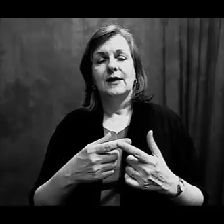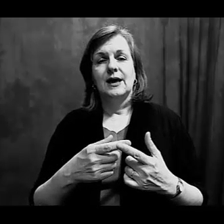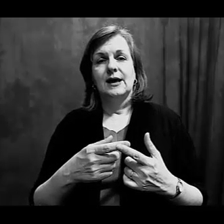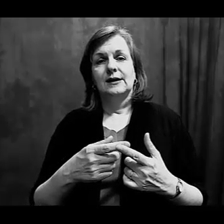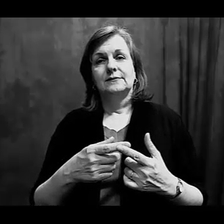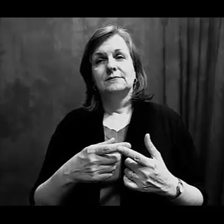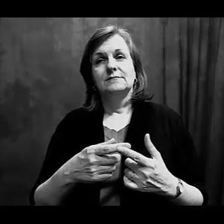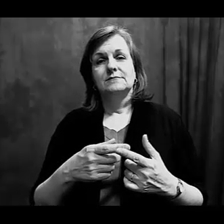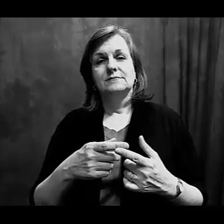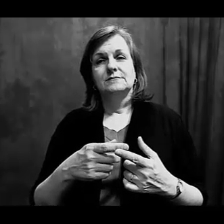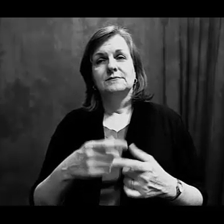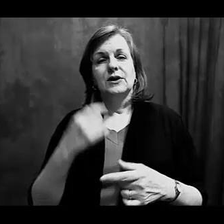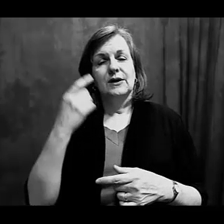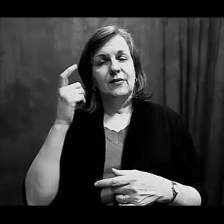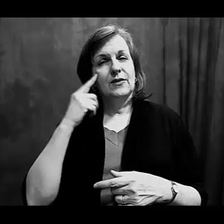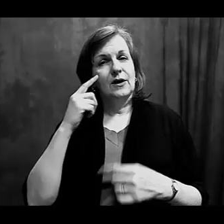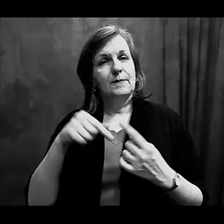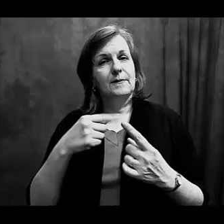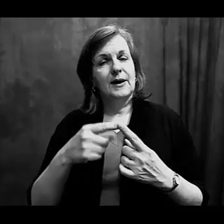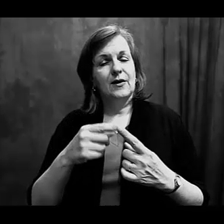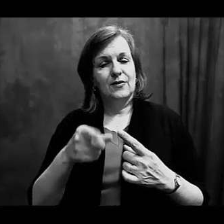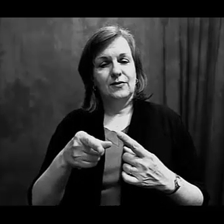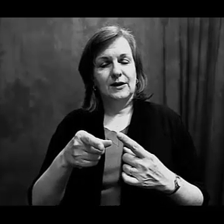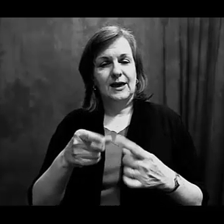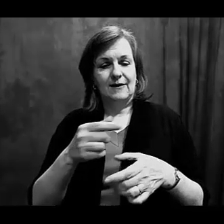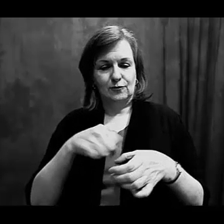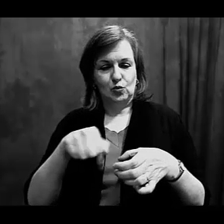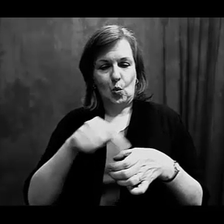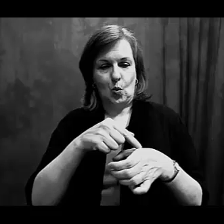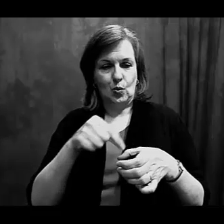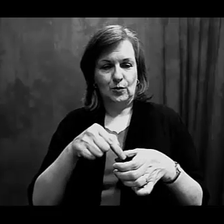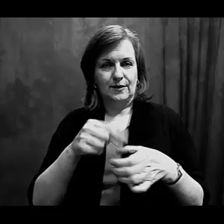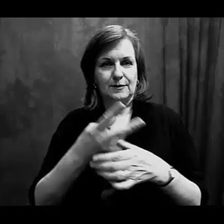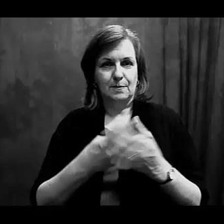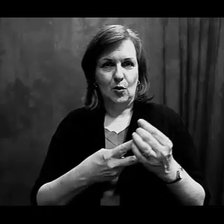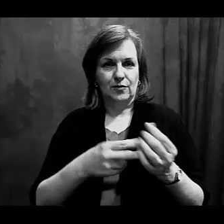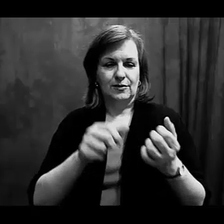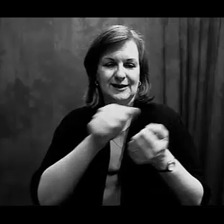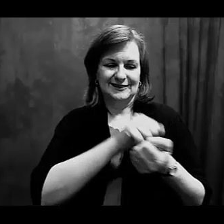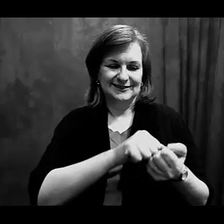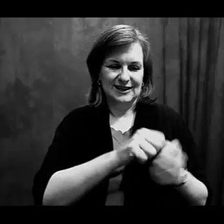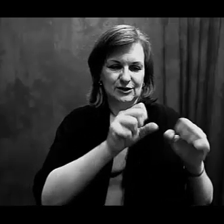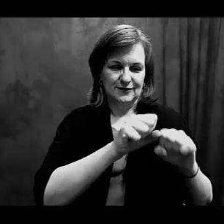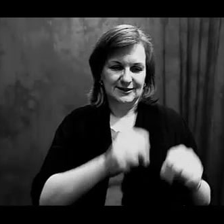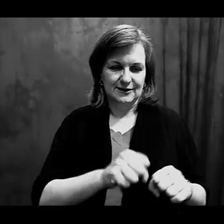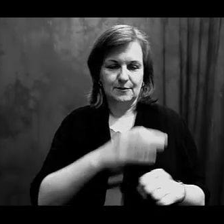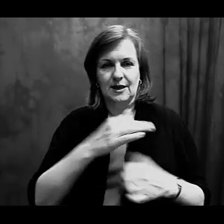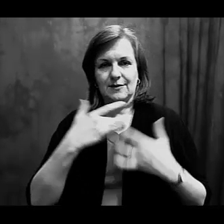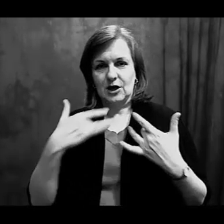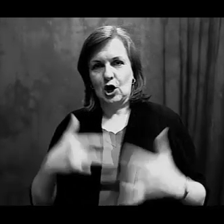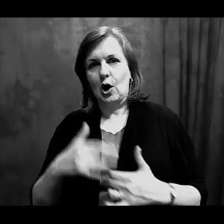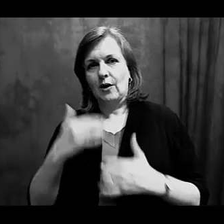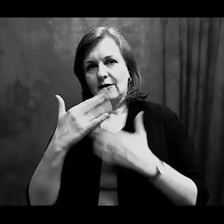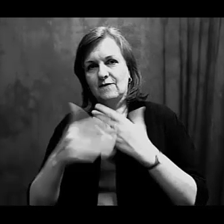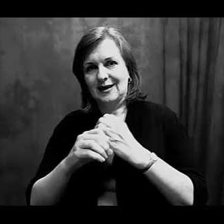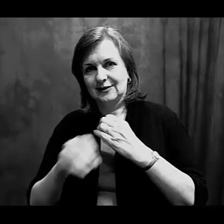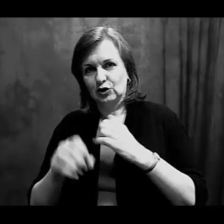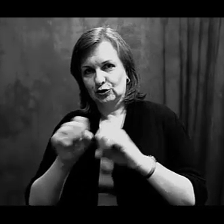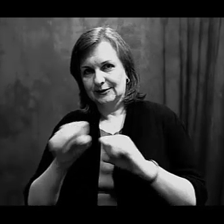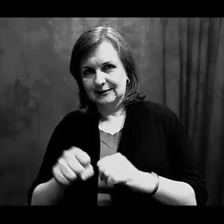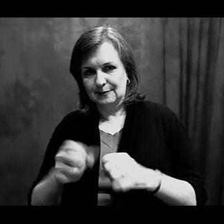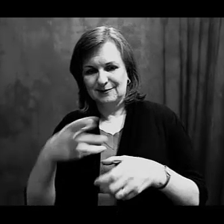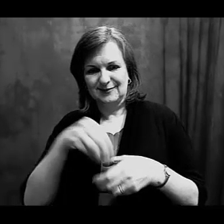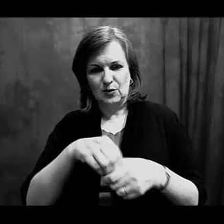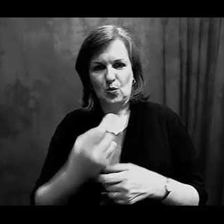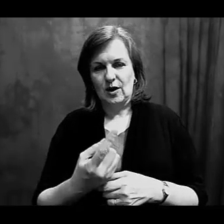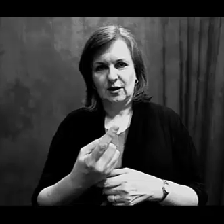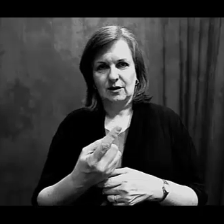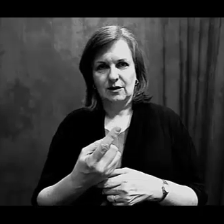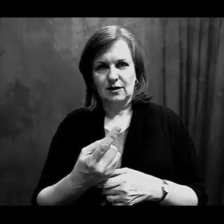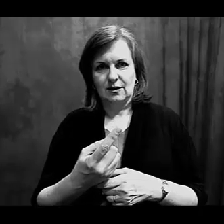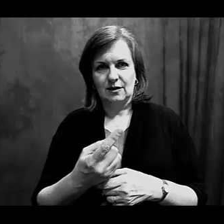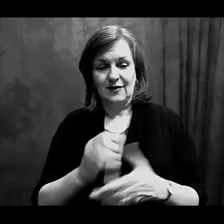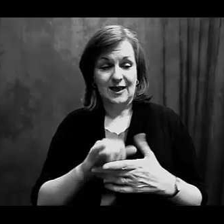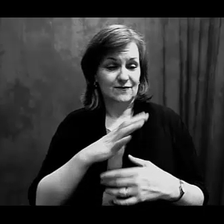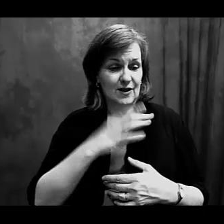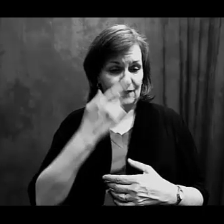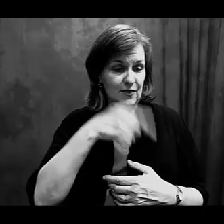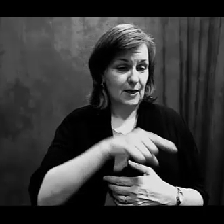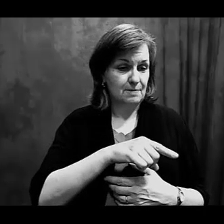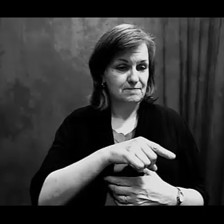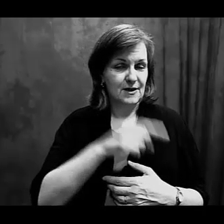and the idea that they share a cardiovascular and a digestive system all in one actually works just fine for them